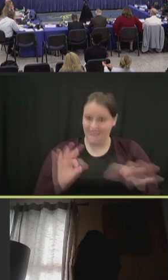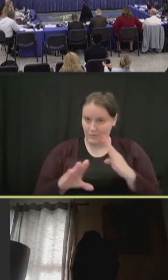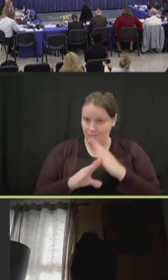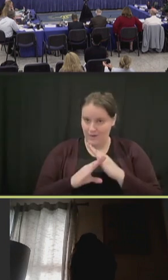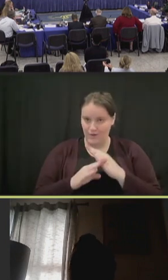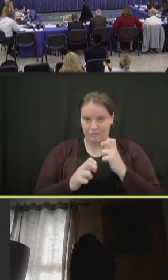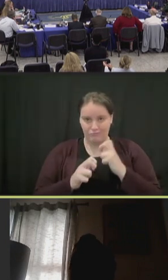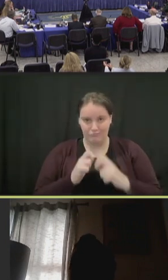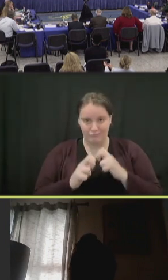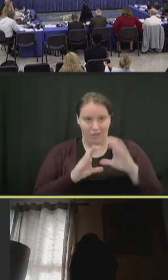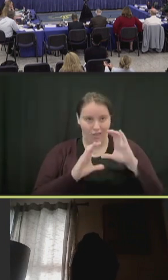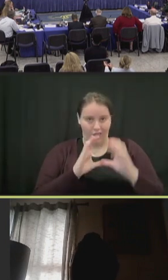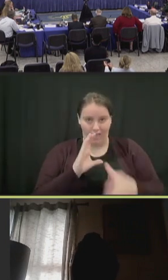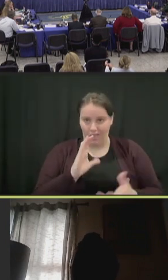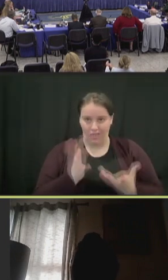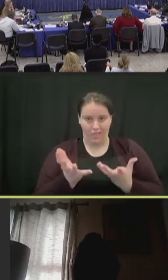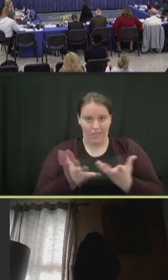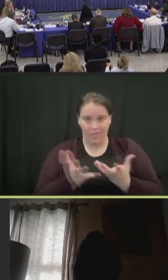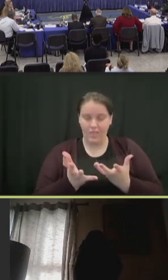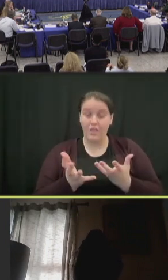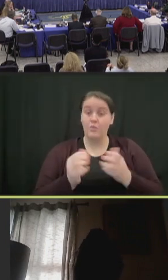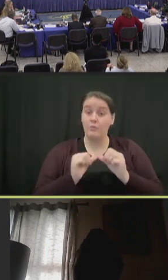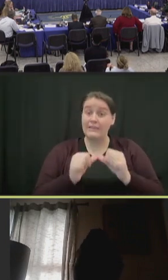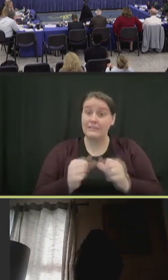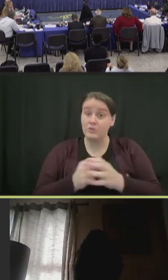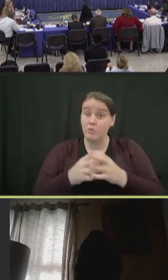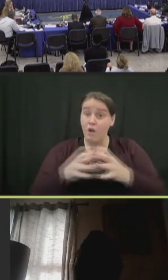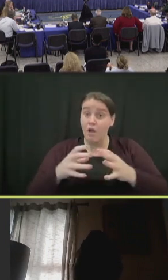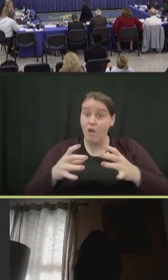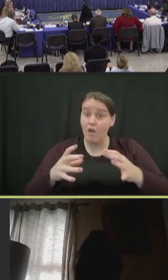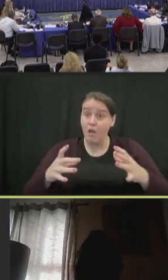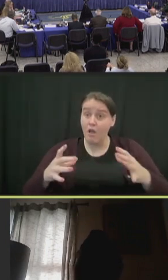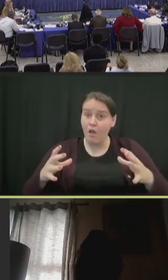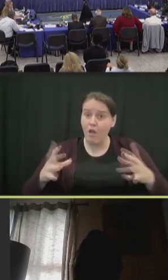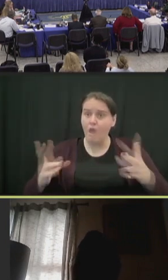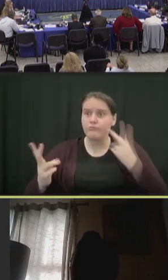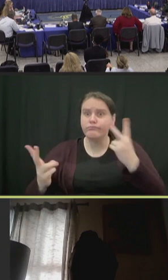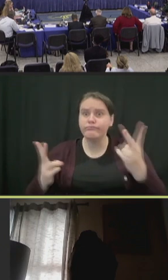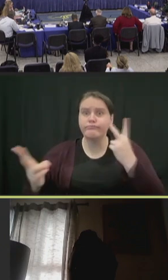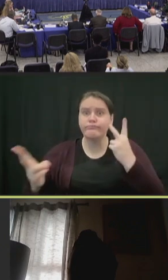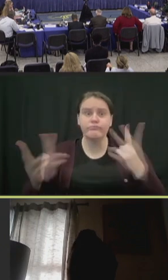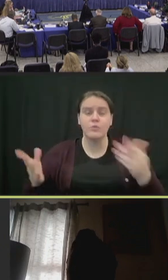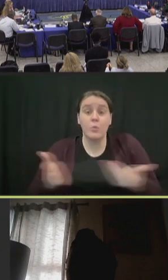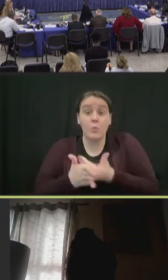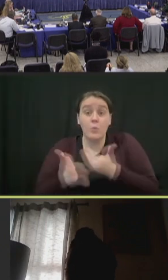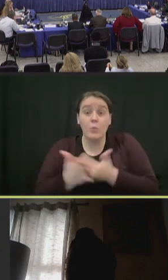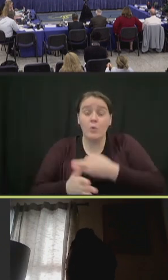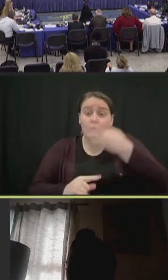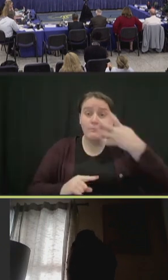continue to expand, we continue to see new migrants from different populations and